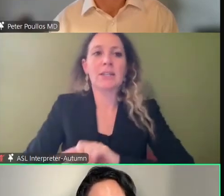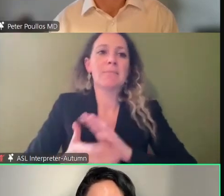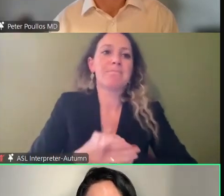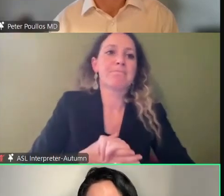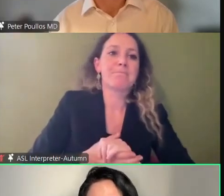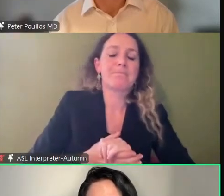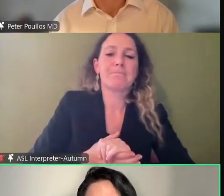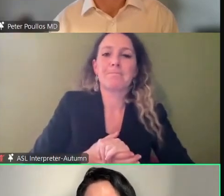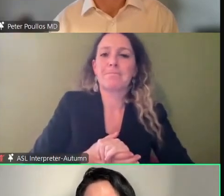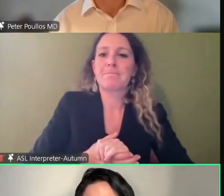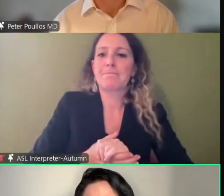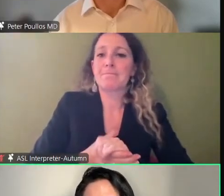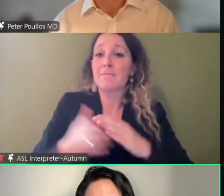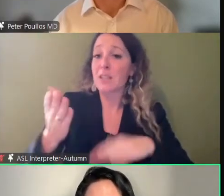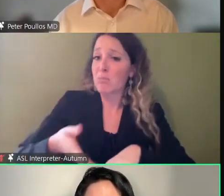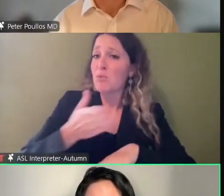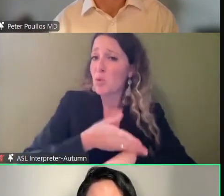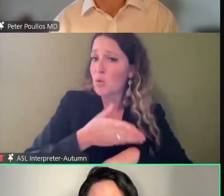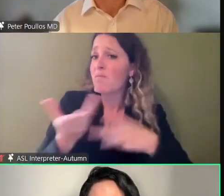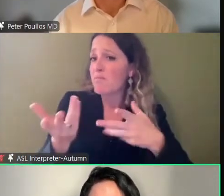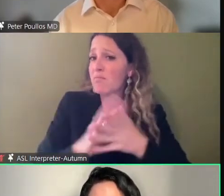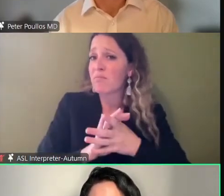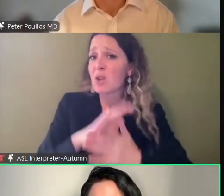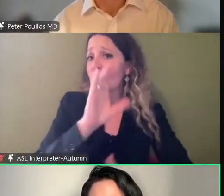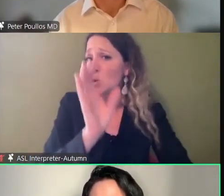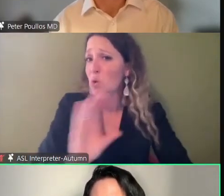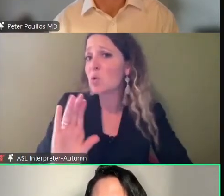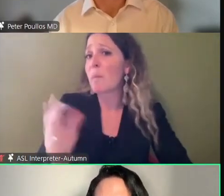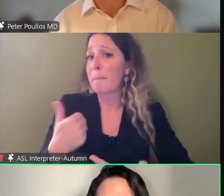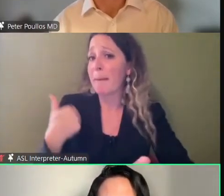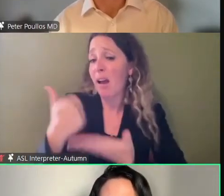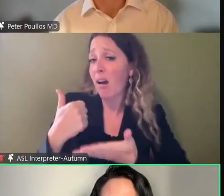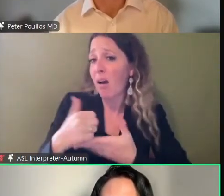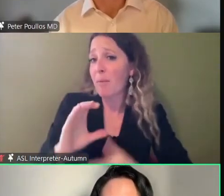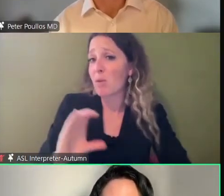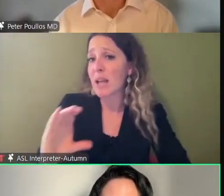translations from Zoom and from other platforms that were helpful, but it was still only about